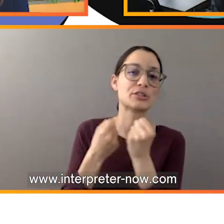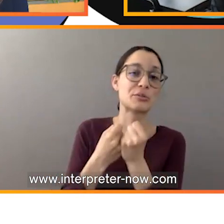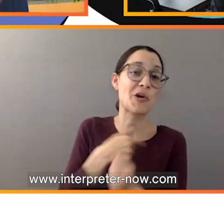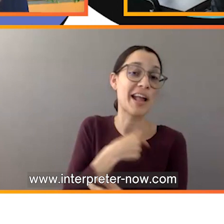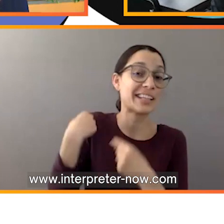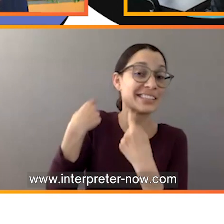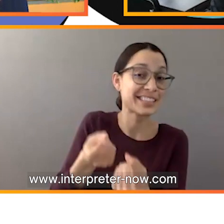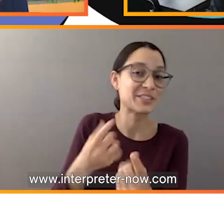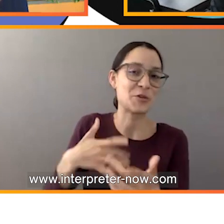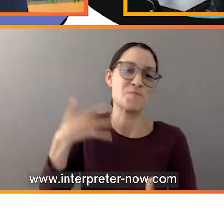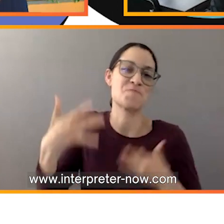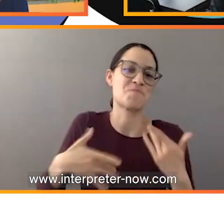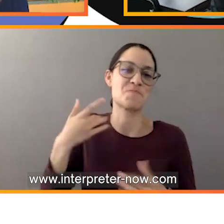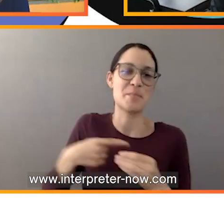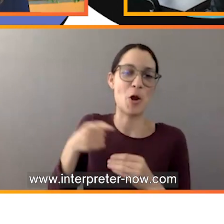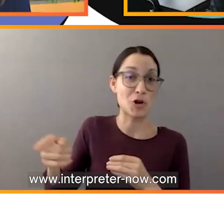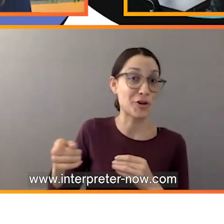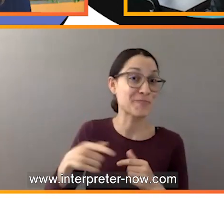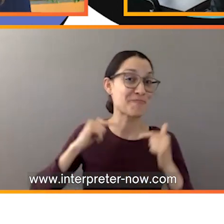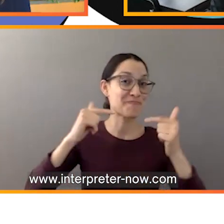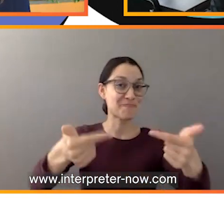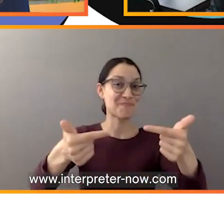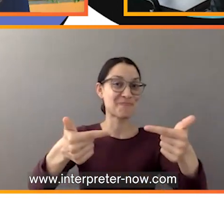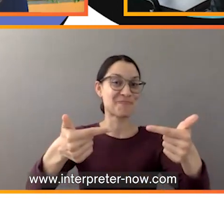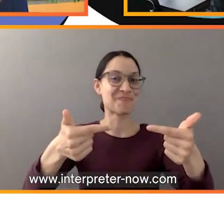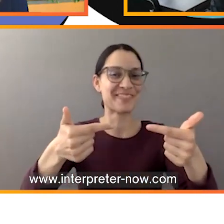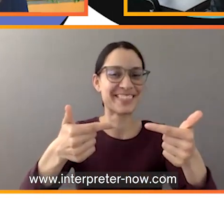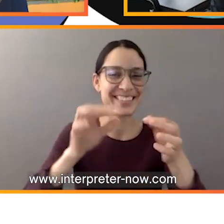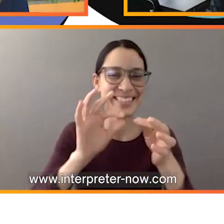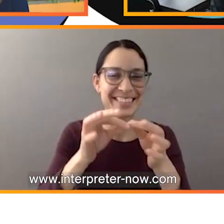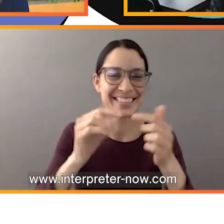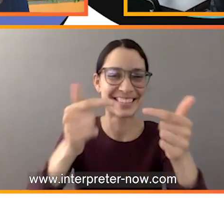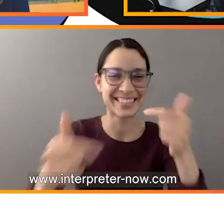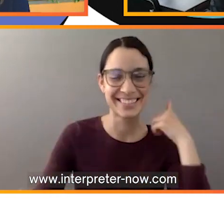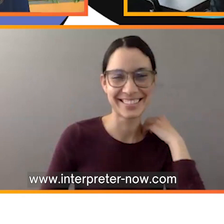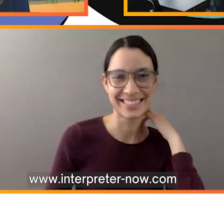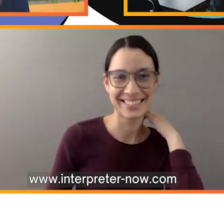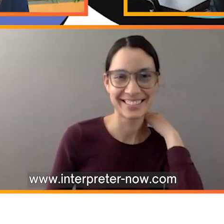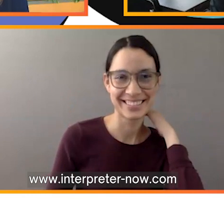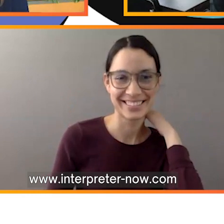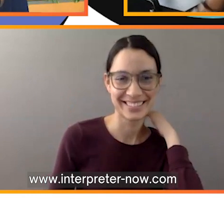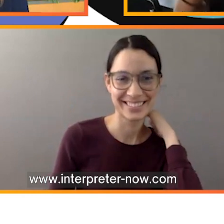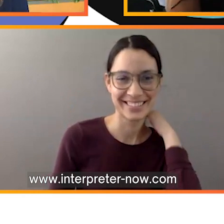of our work together and has supported us along the way, so I was super-excited about her. Then we had the President of Microsoft.